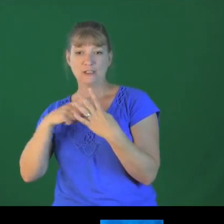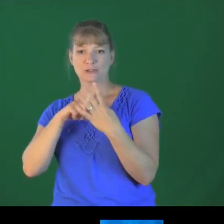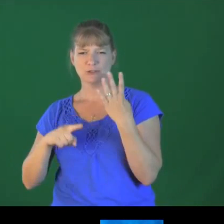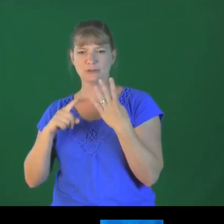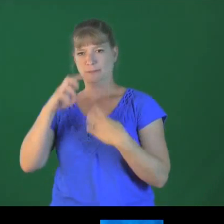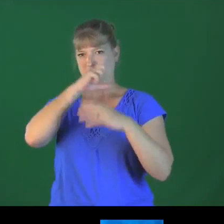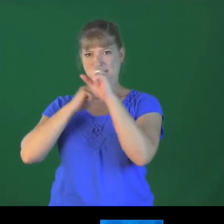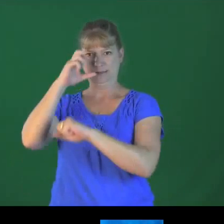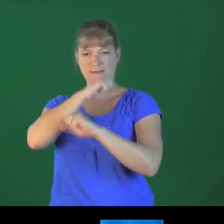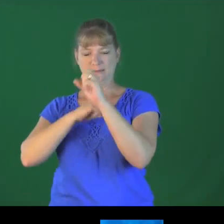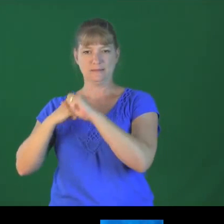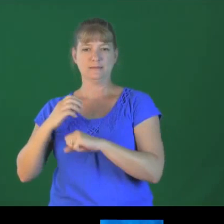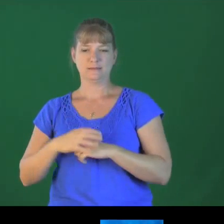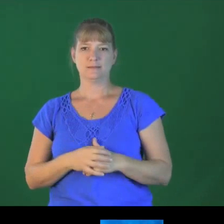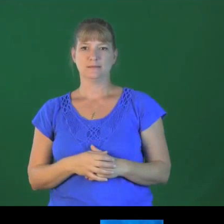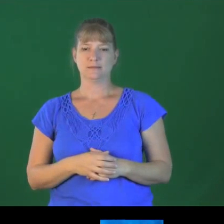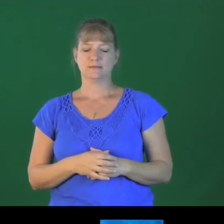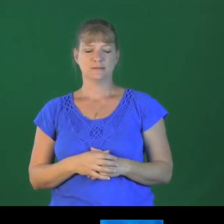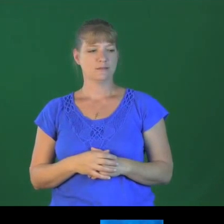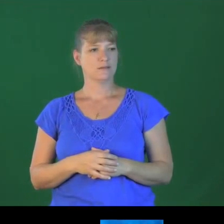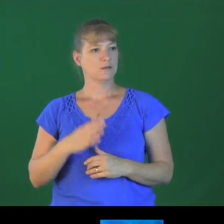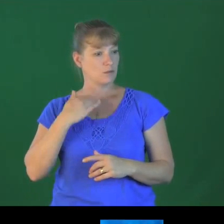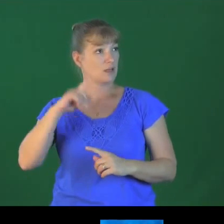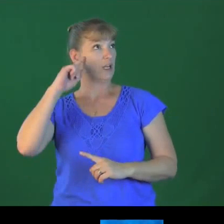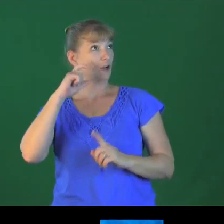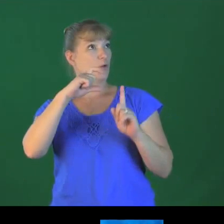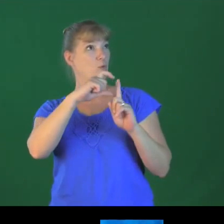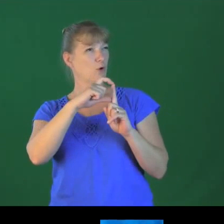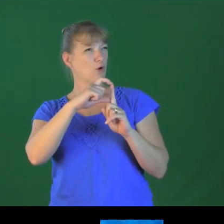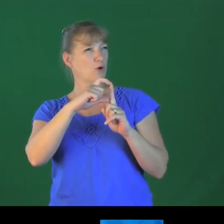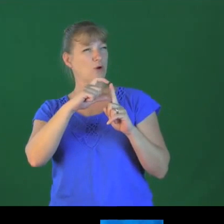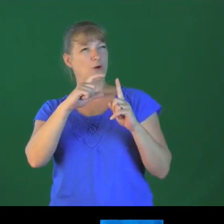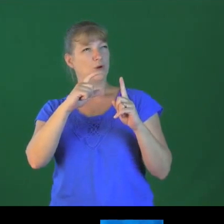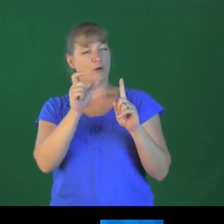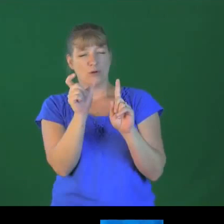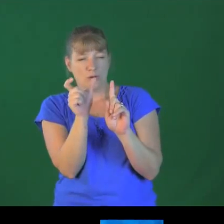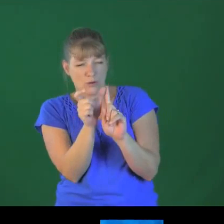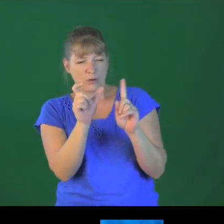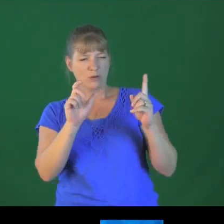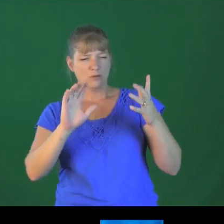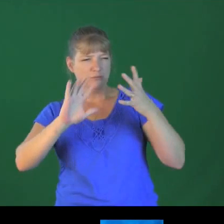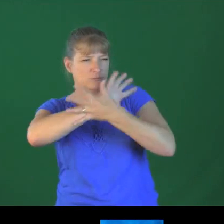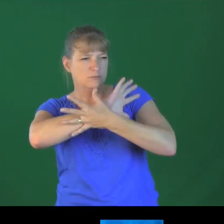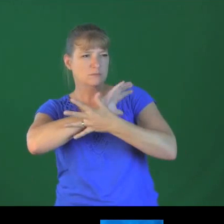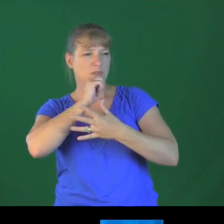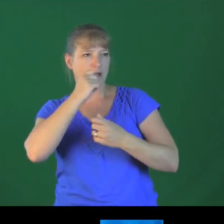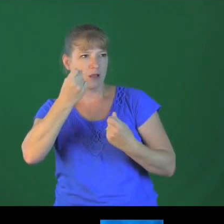They'll hear the words being spoken, but it may not be clear and understandable.